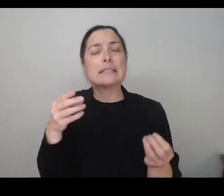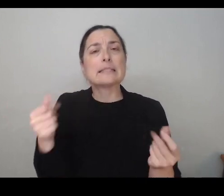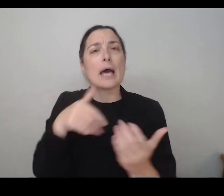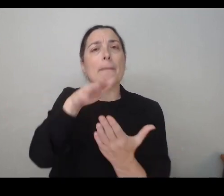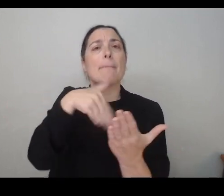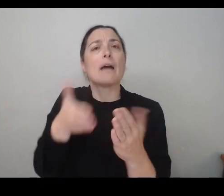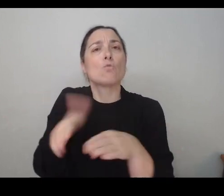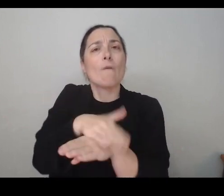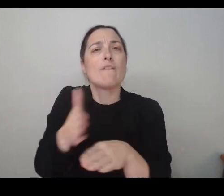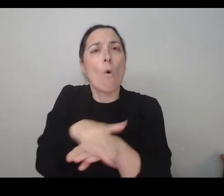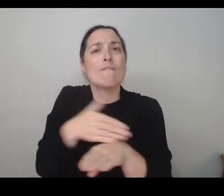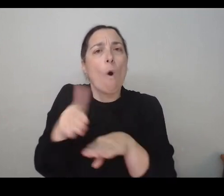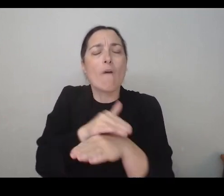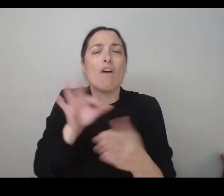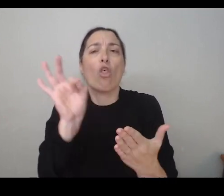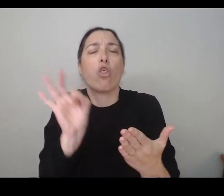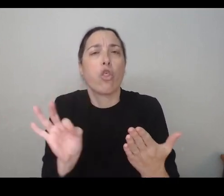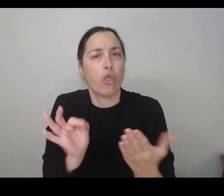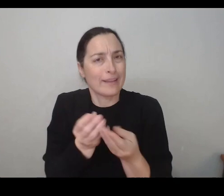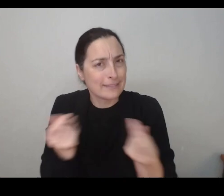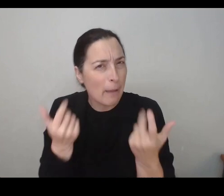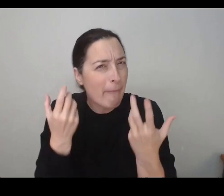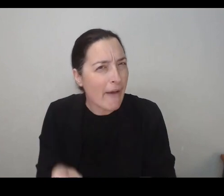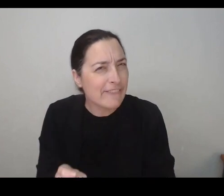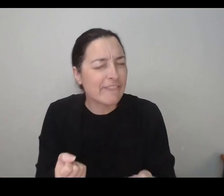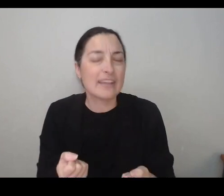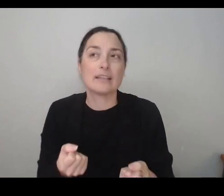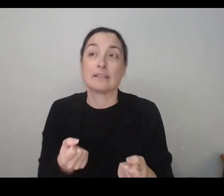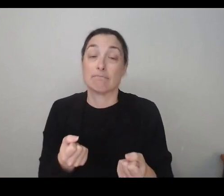Many are fakes, I would say, or something,